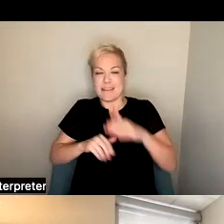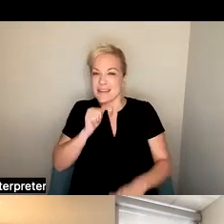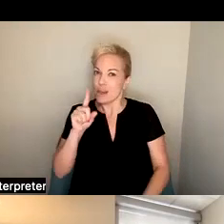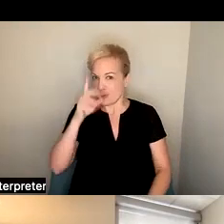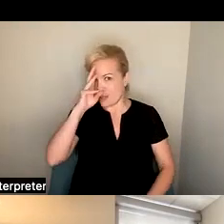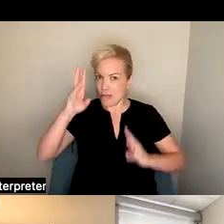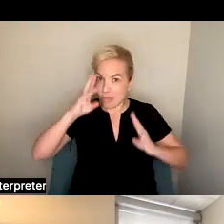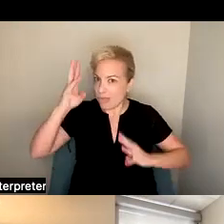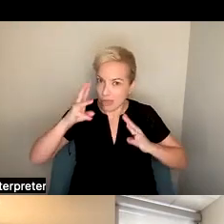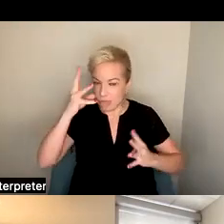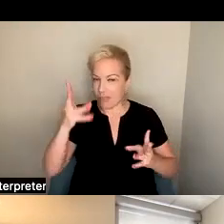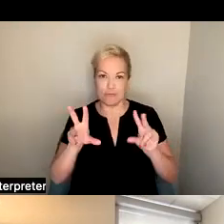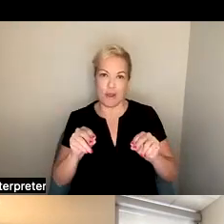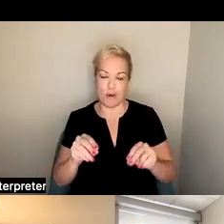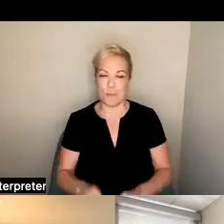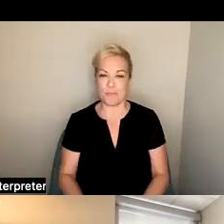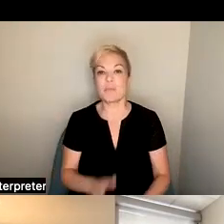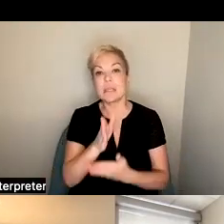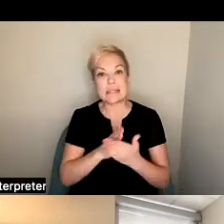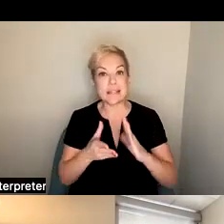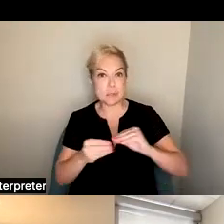Though some of the stories are meant to be entertaining and informative,